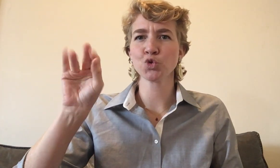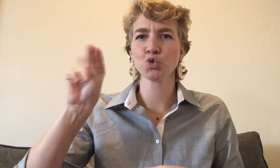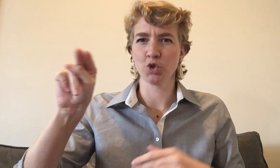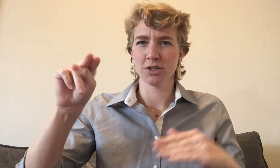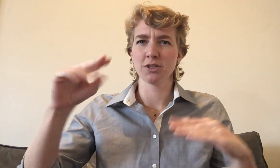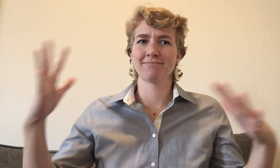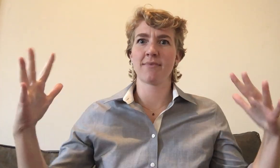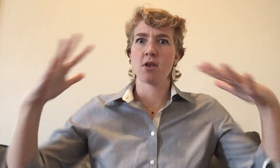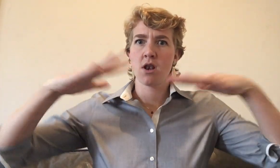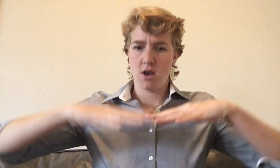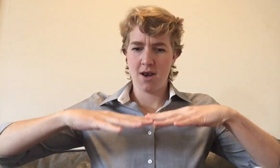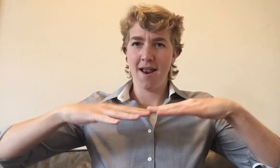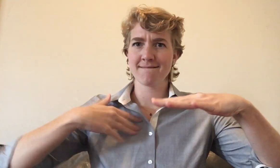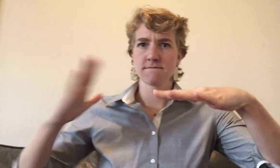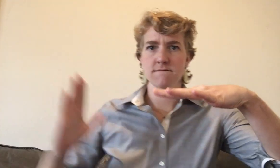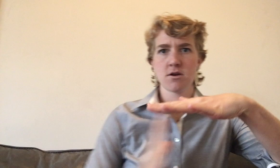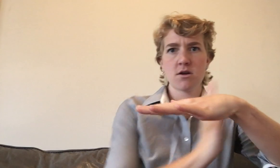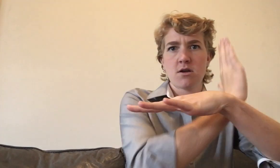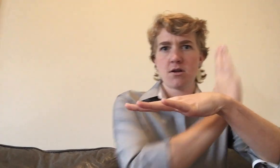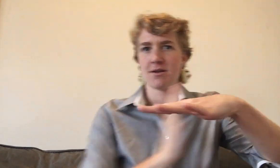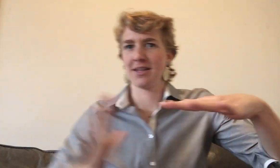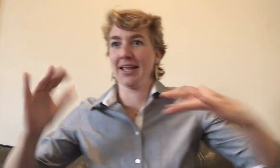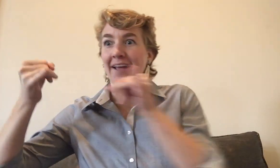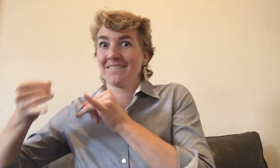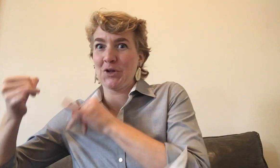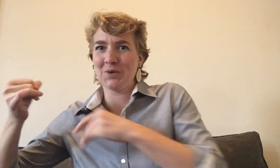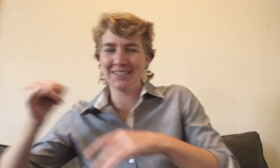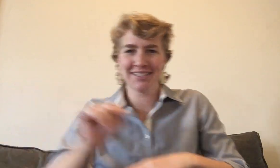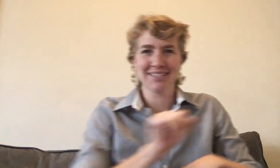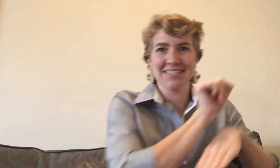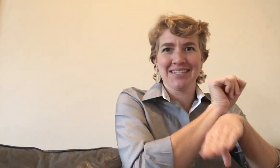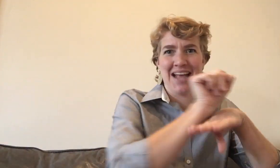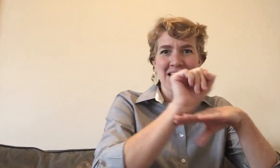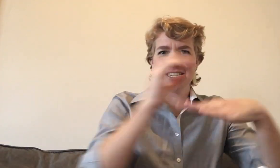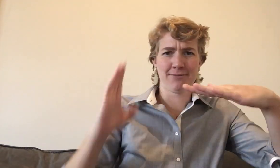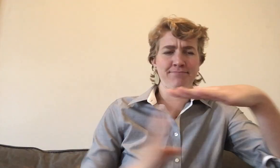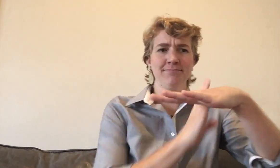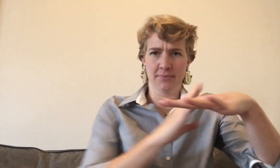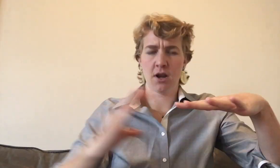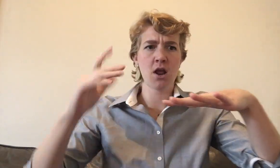with an underlying spectrum between individual- and stage-level predicates.